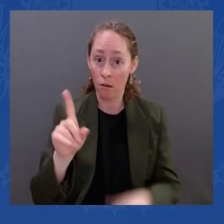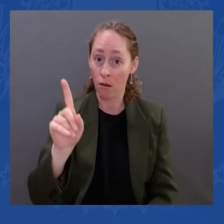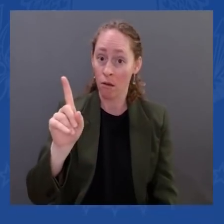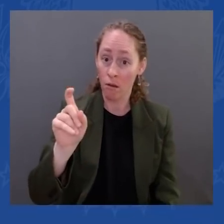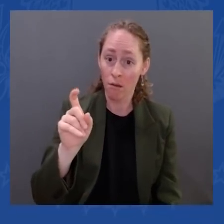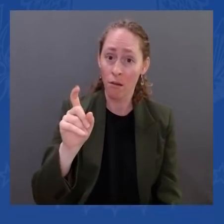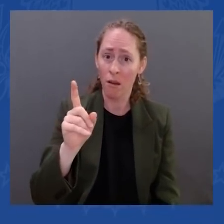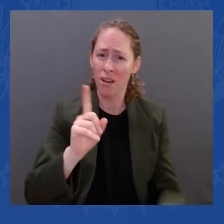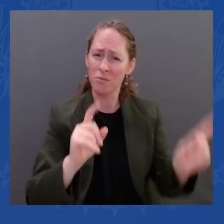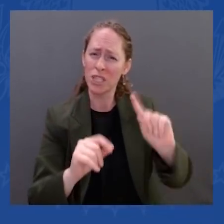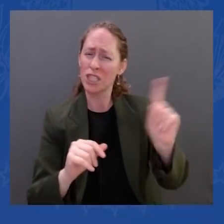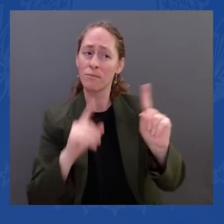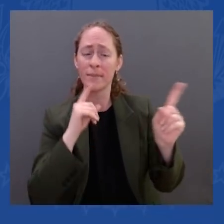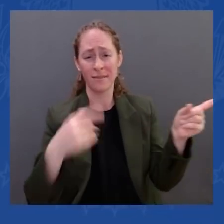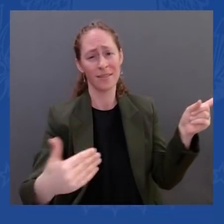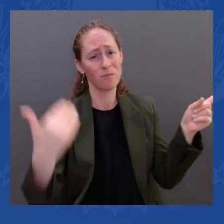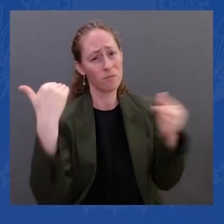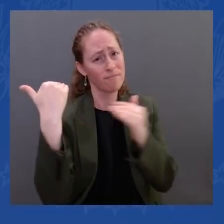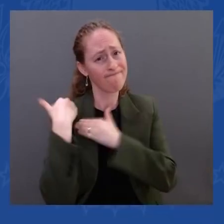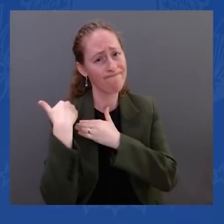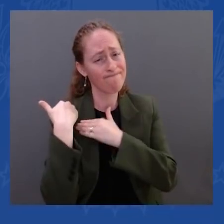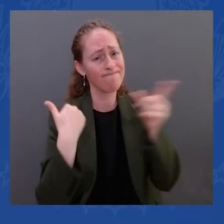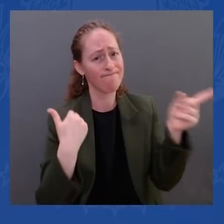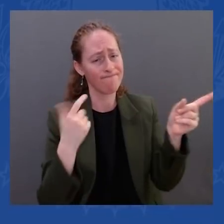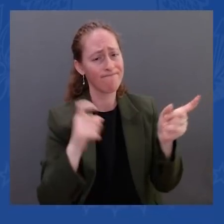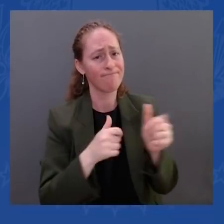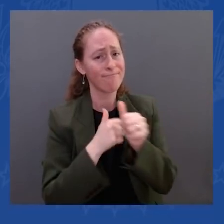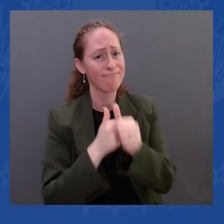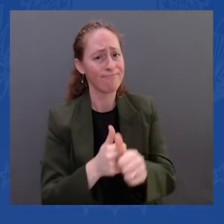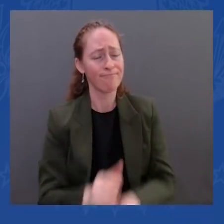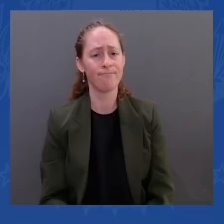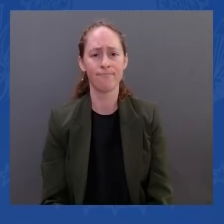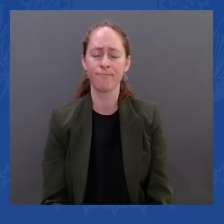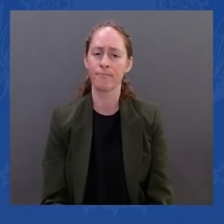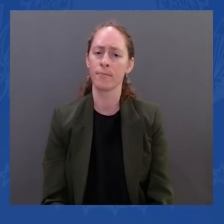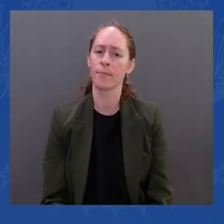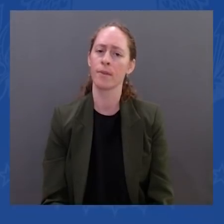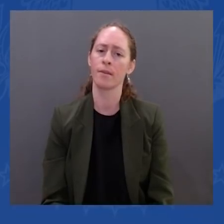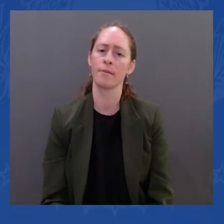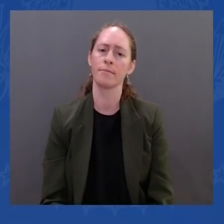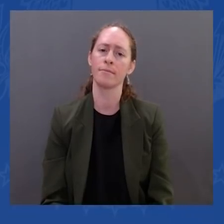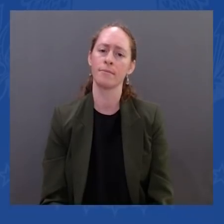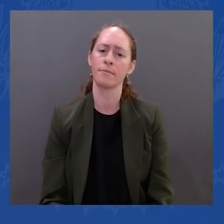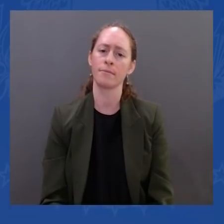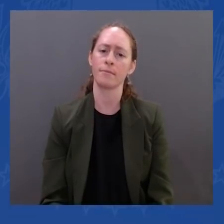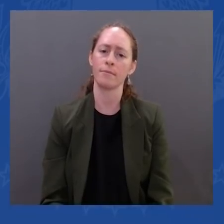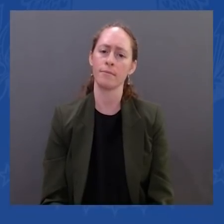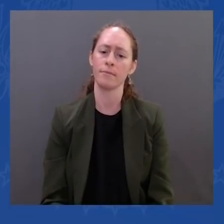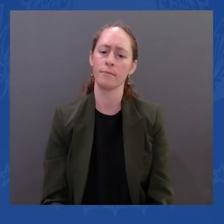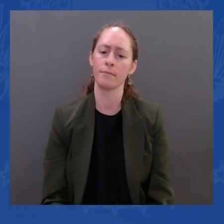So Japan will cooperate with the United States -- and, vis-à-vis China,